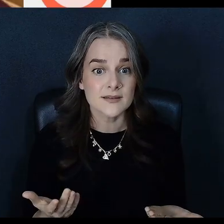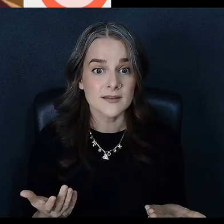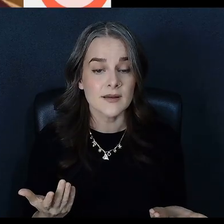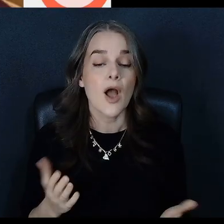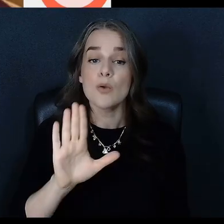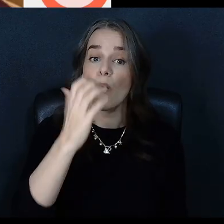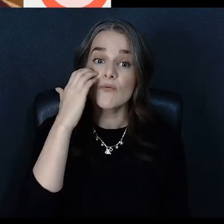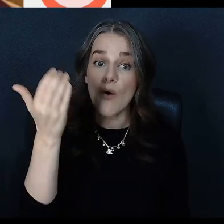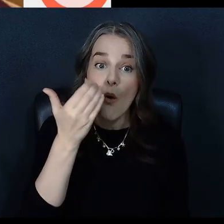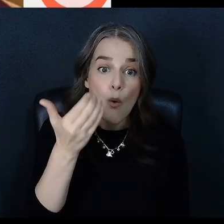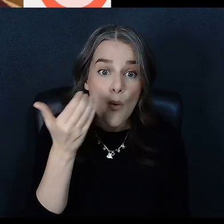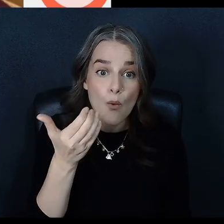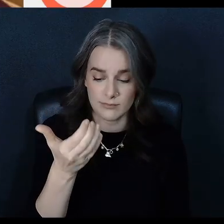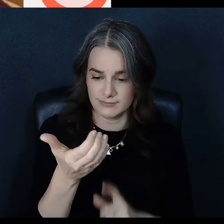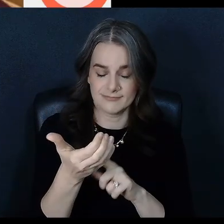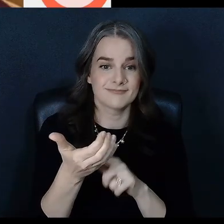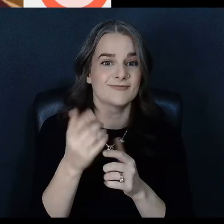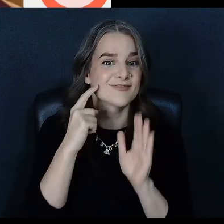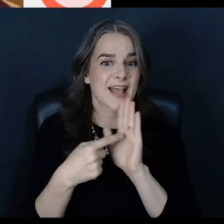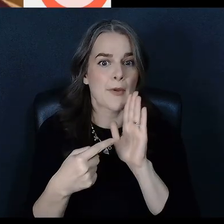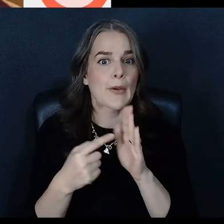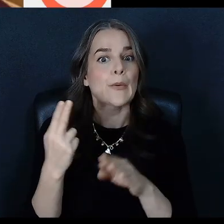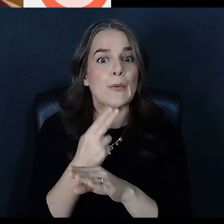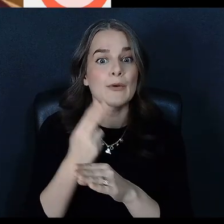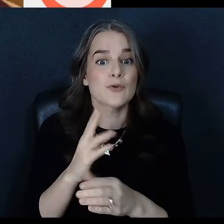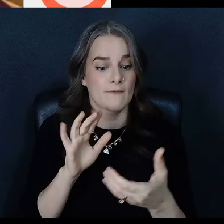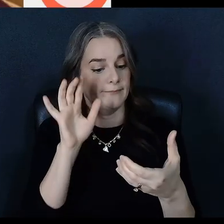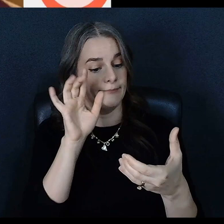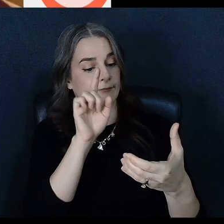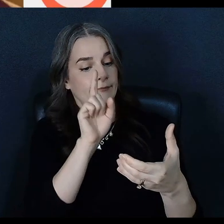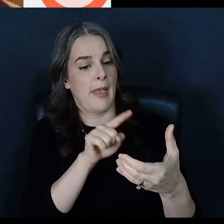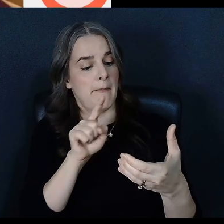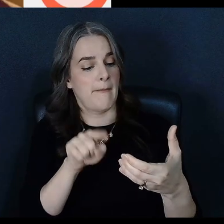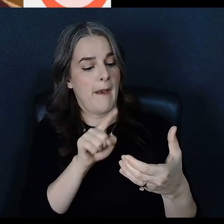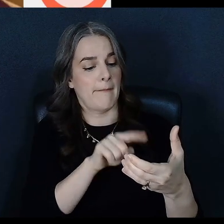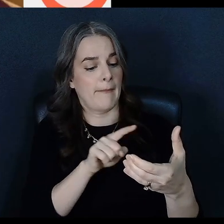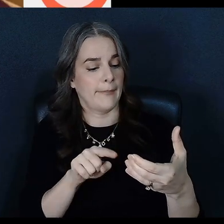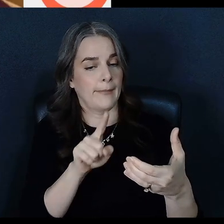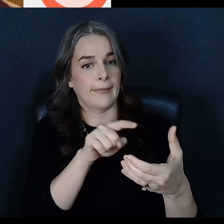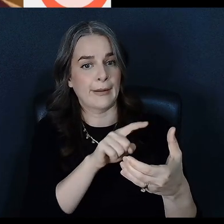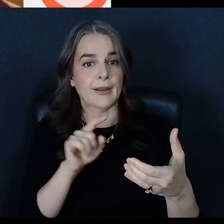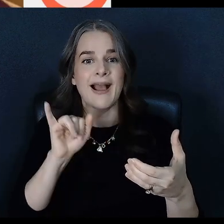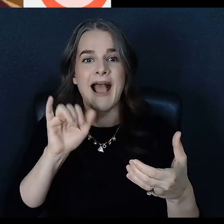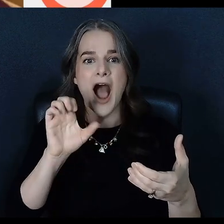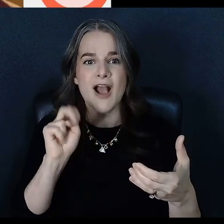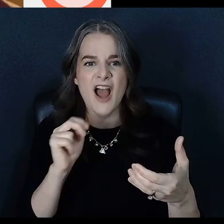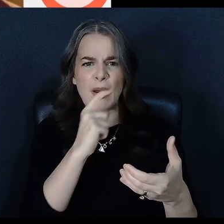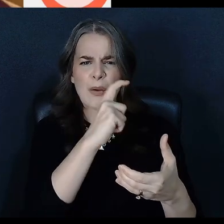to isolate and tap on an app icon on the screen, those are relatively a good size. Maybe on your phone, maybe they're, like, a half inch,